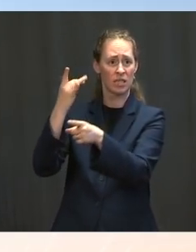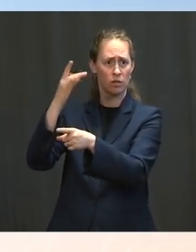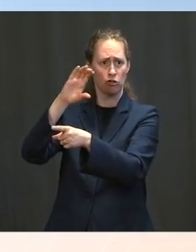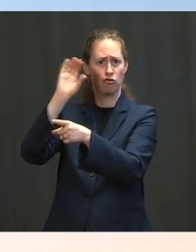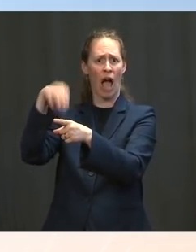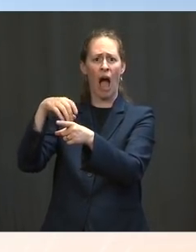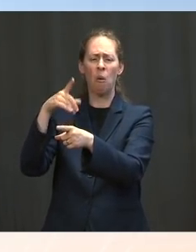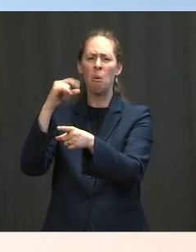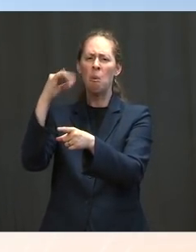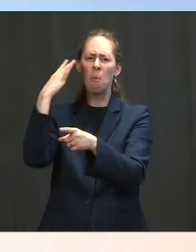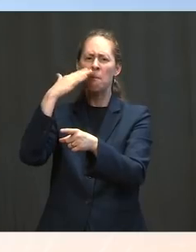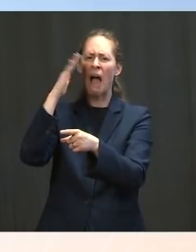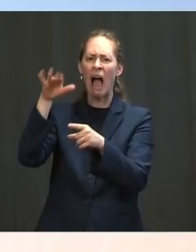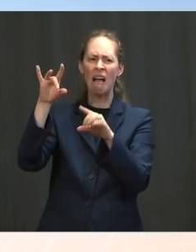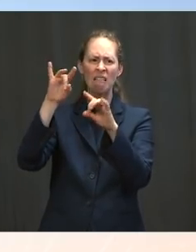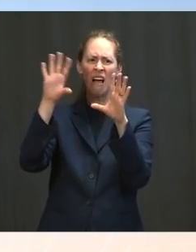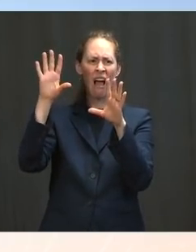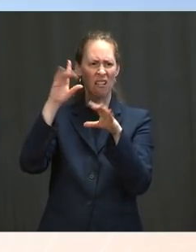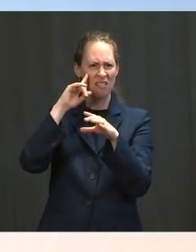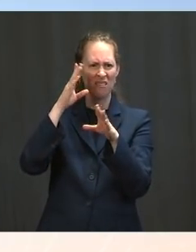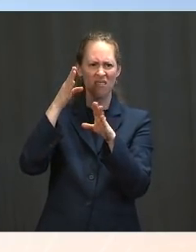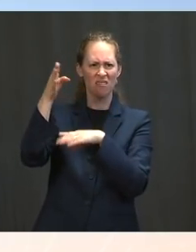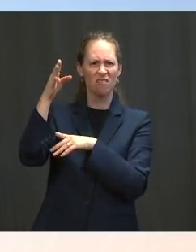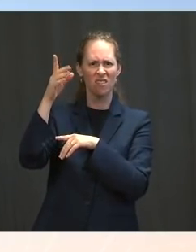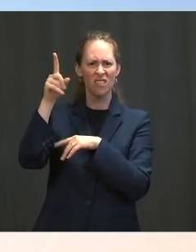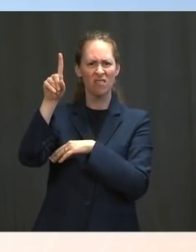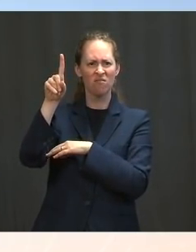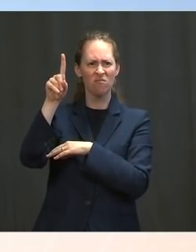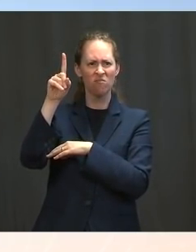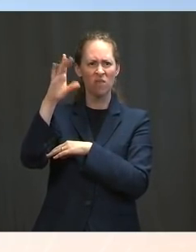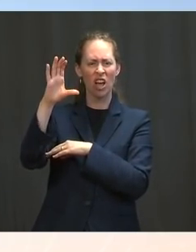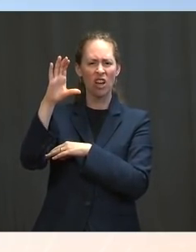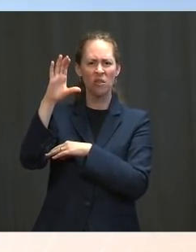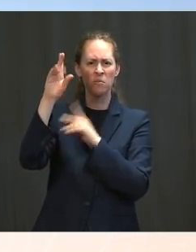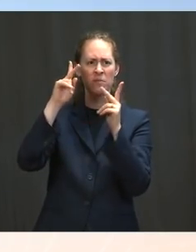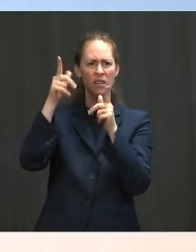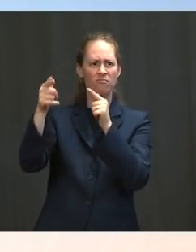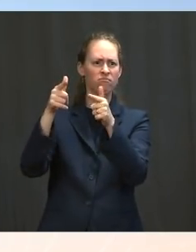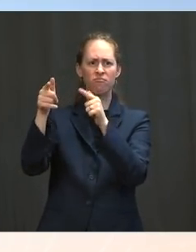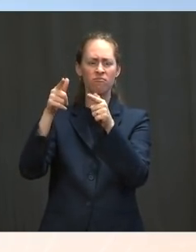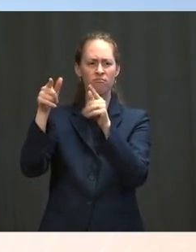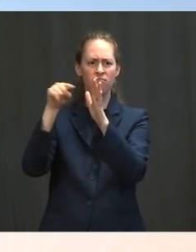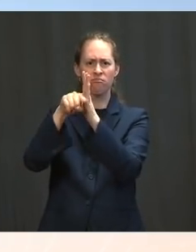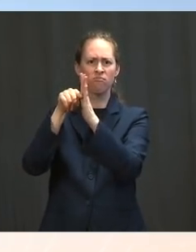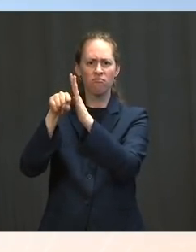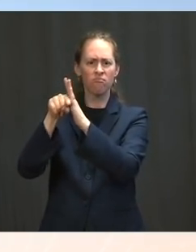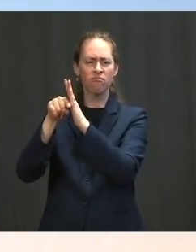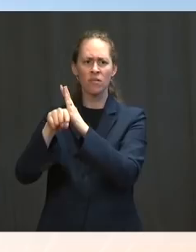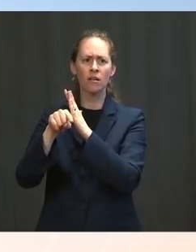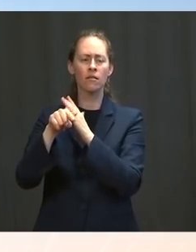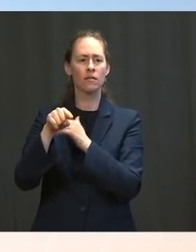104 shot, 19 killed. I understand Mayor Lori Lightfoot will be meeting with the President at O'Hare.